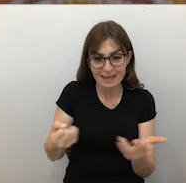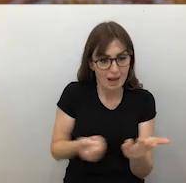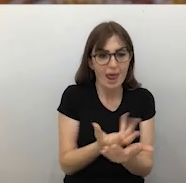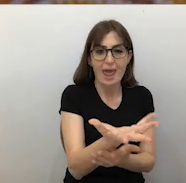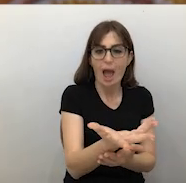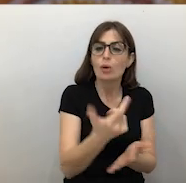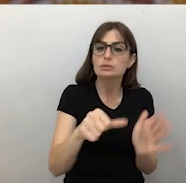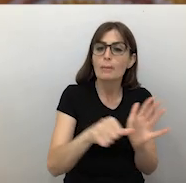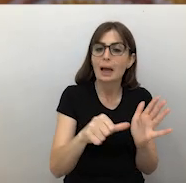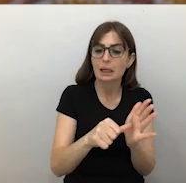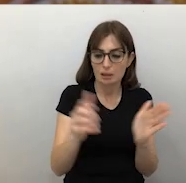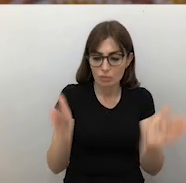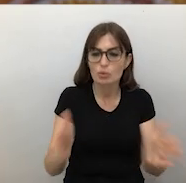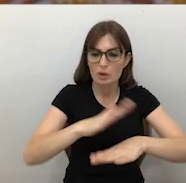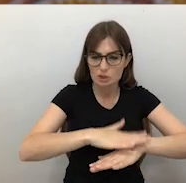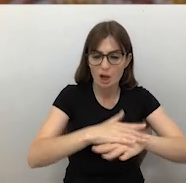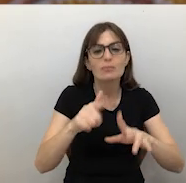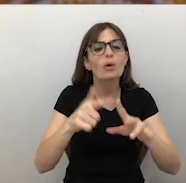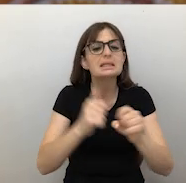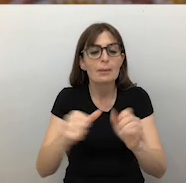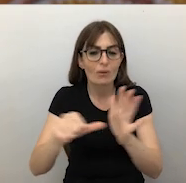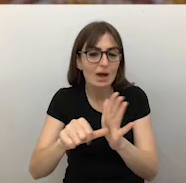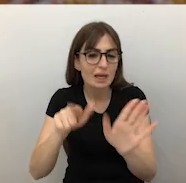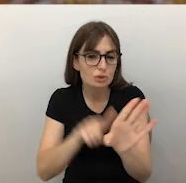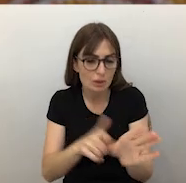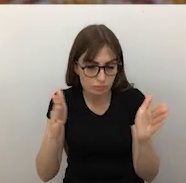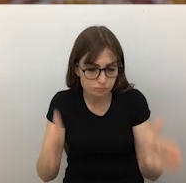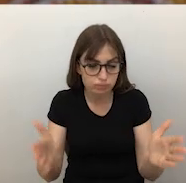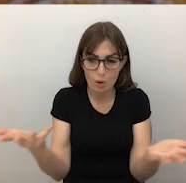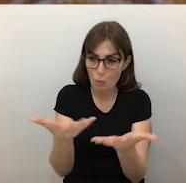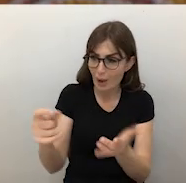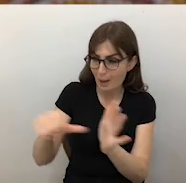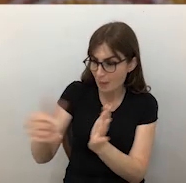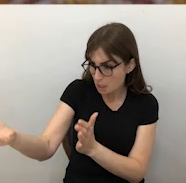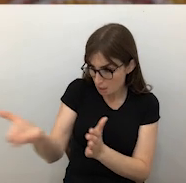and outflows of cash during a period. For example, the financial year, it shows